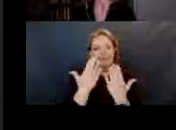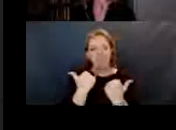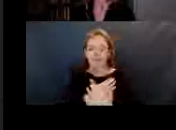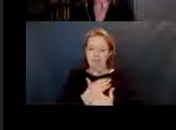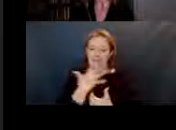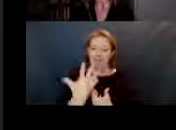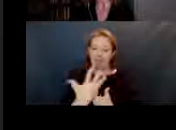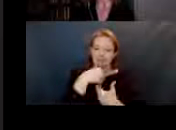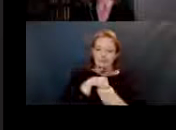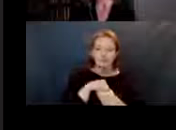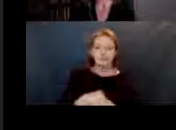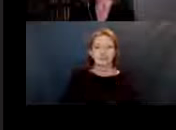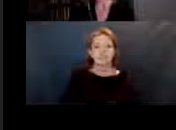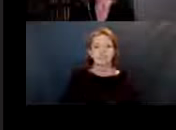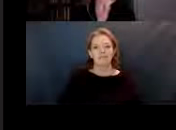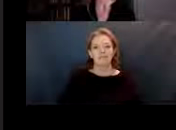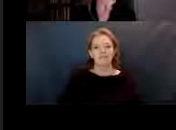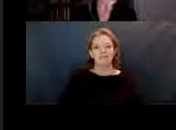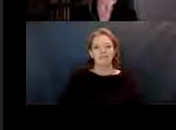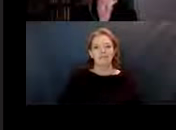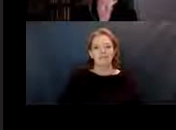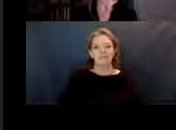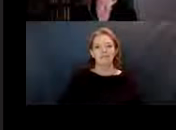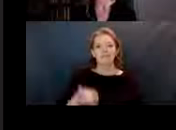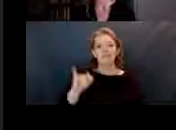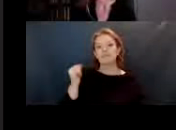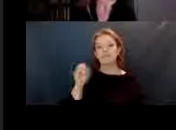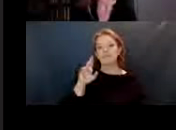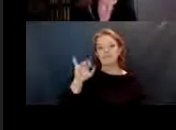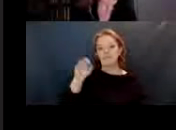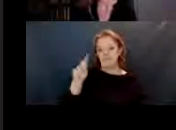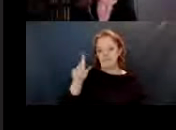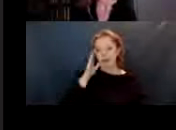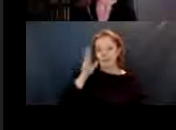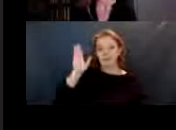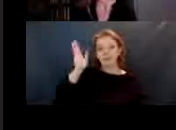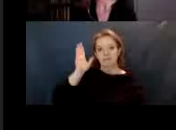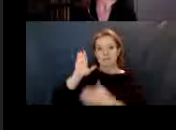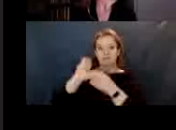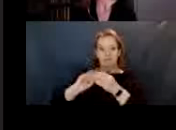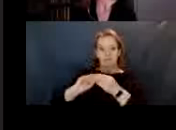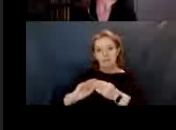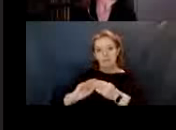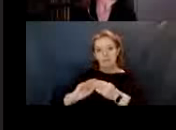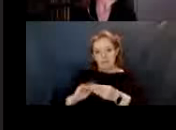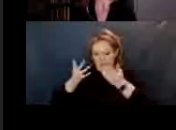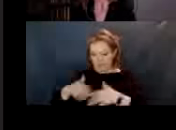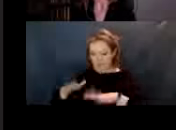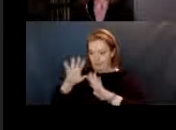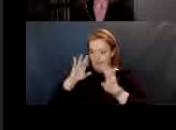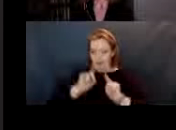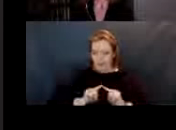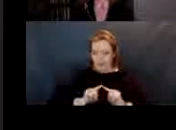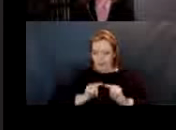the end of this event after Jerriod is finished with his presentation we're going to have a question and answer period, so feel free to, as we're